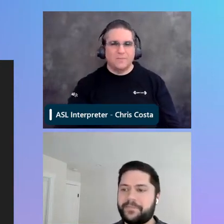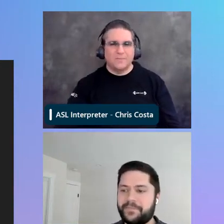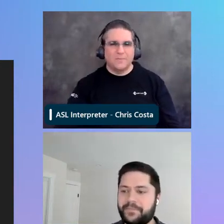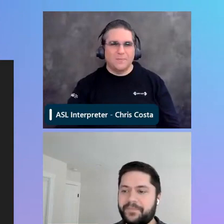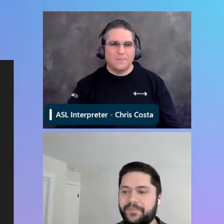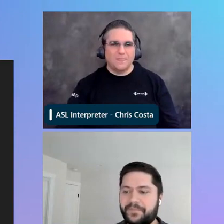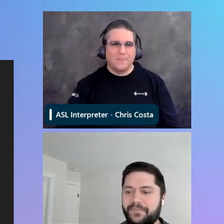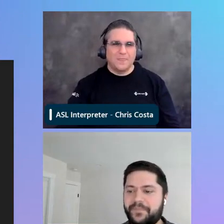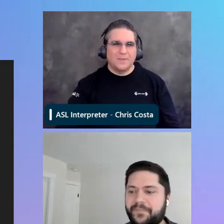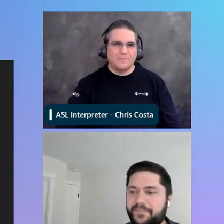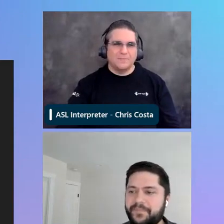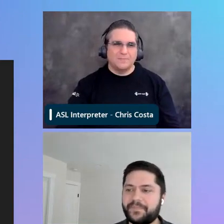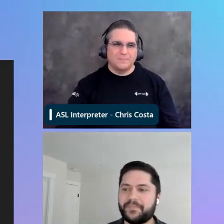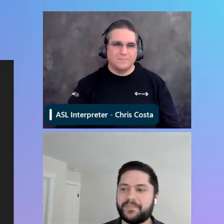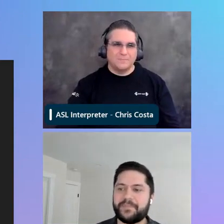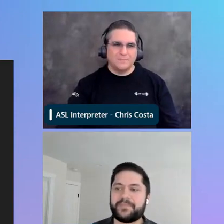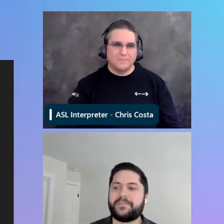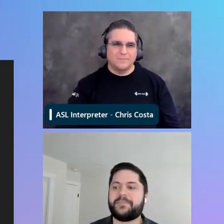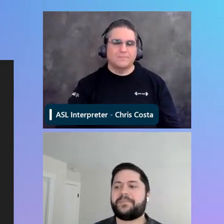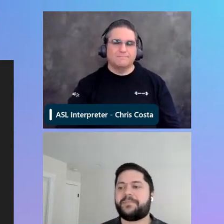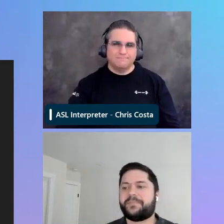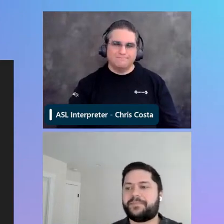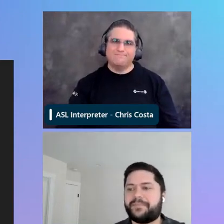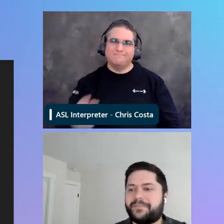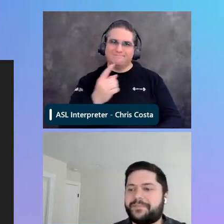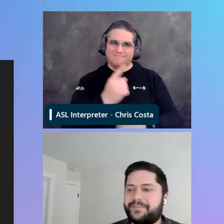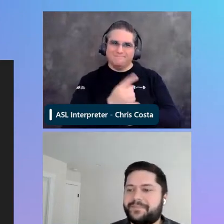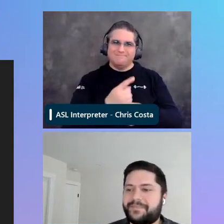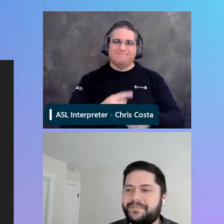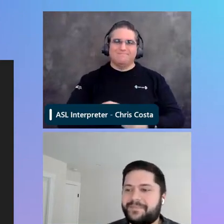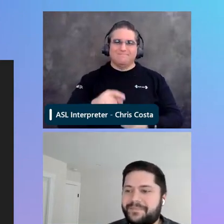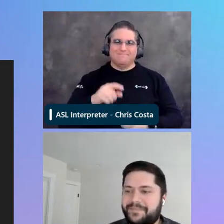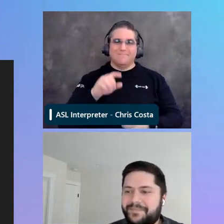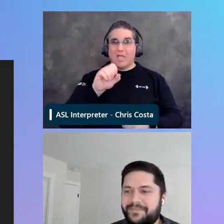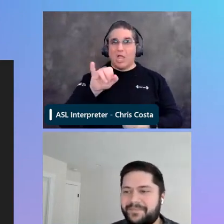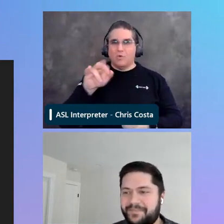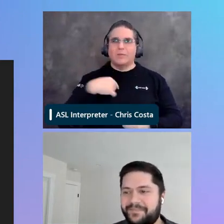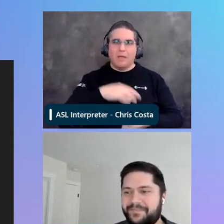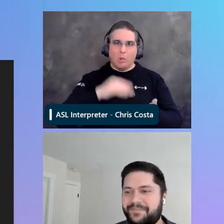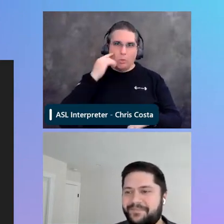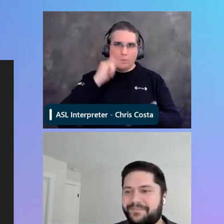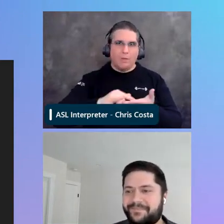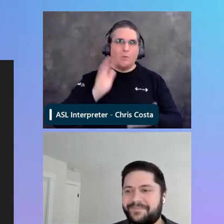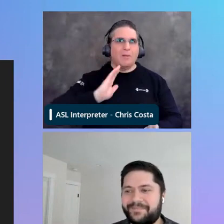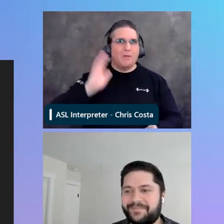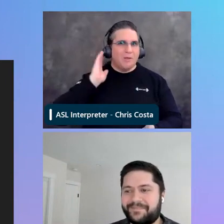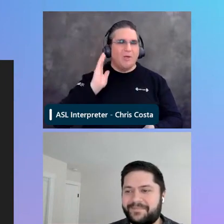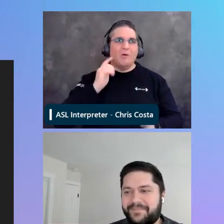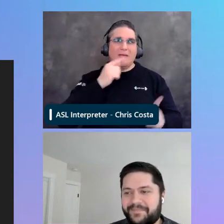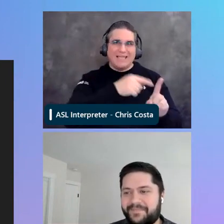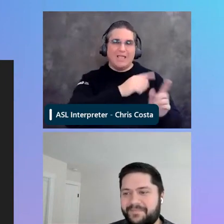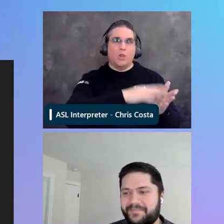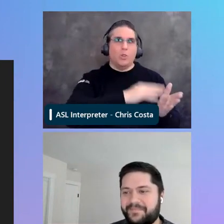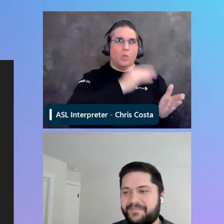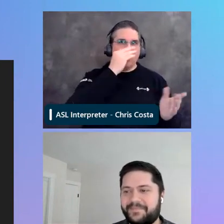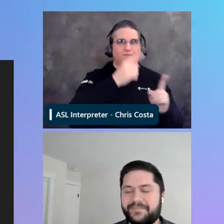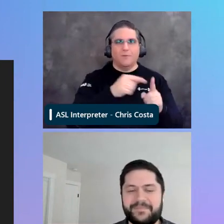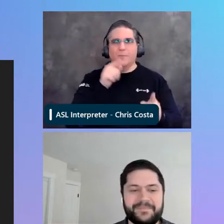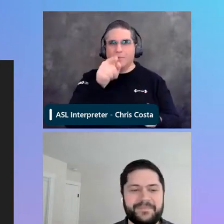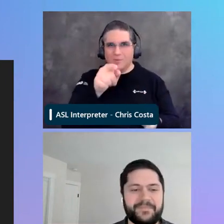I learned that not too long ago, and I didn't even know it did that. So it's learning from you